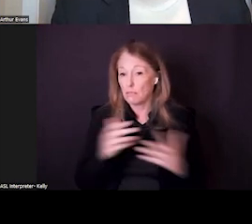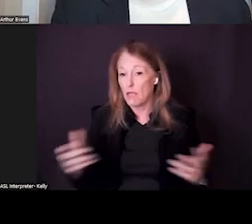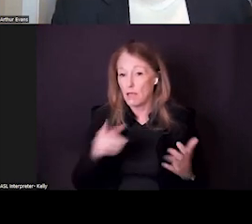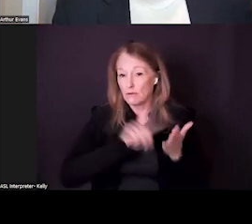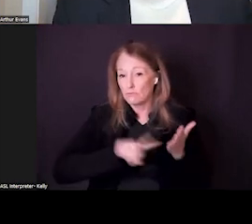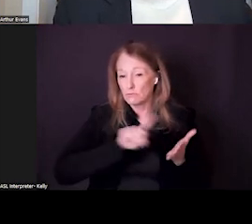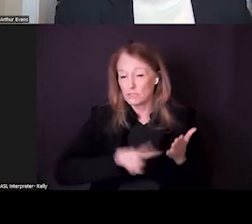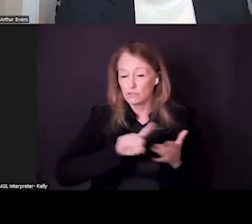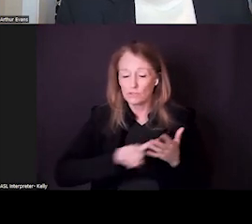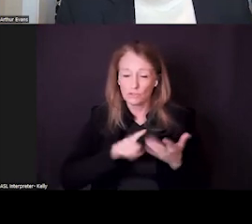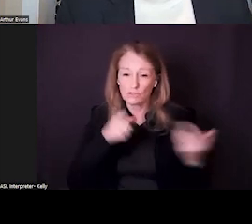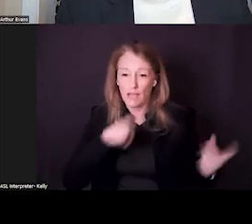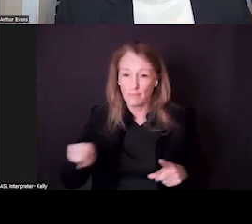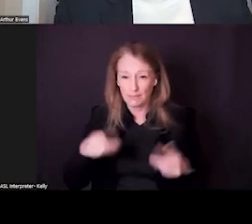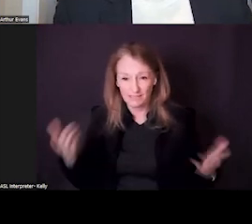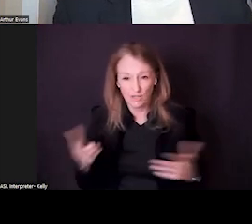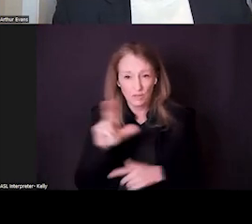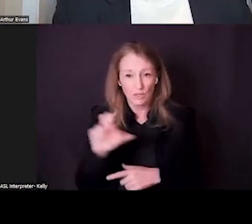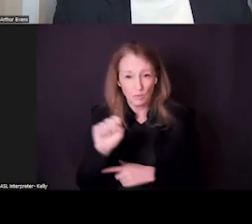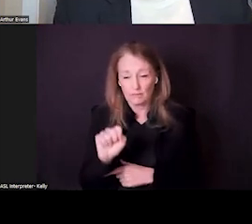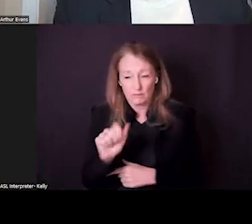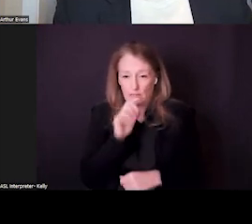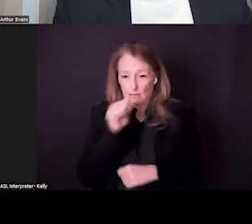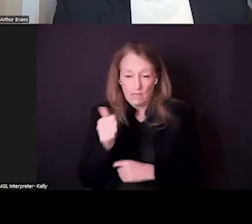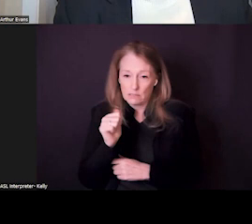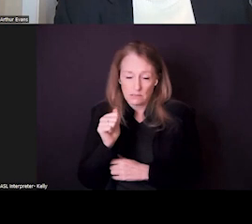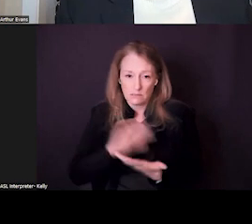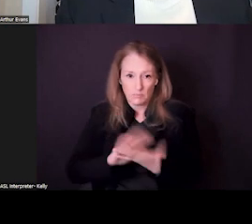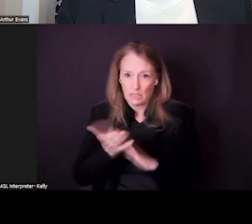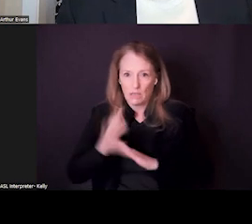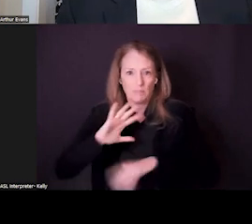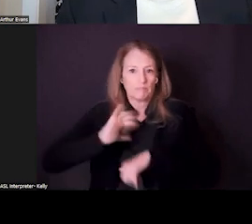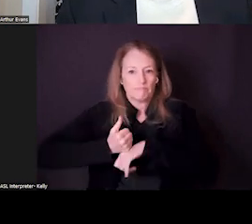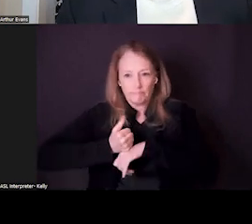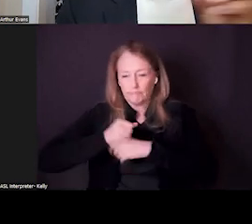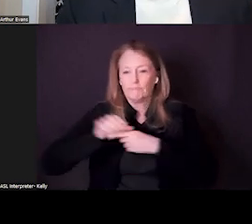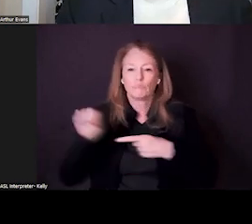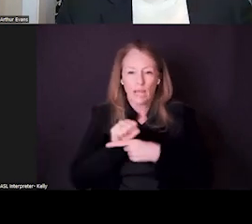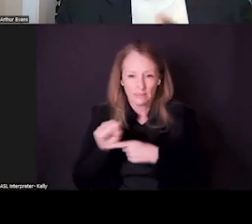THAT DOES NOT GET INTO PRACTICE. AND ALSO, A LOT OF PRACTICE SHOULD